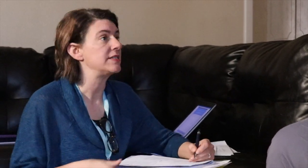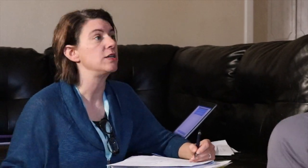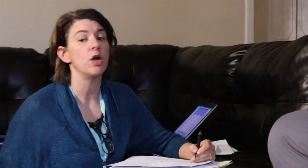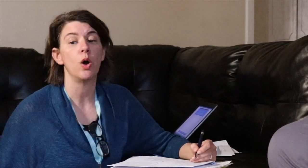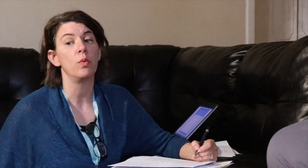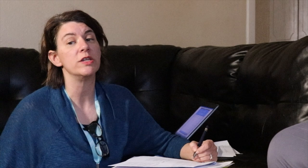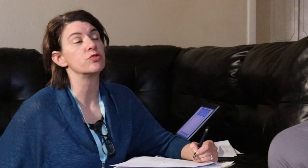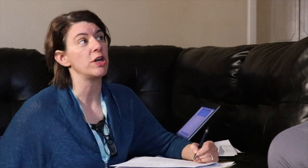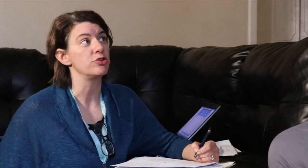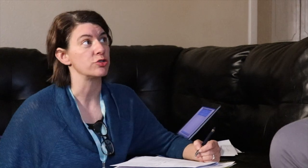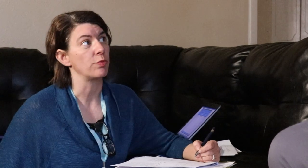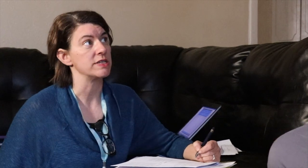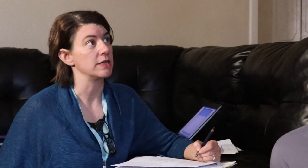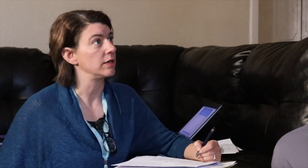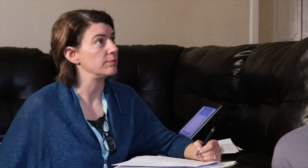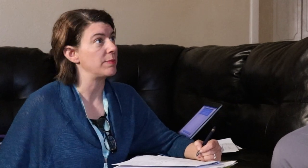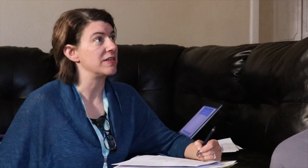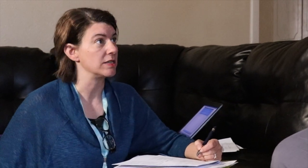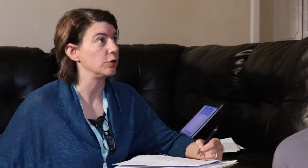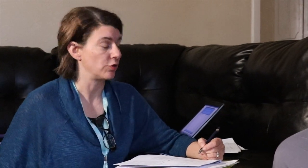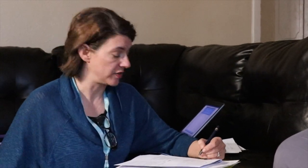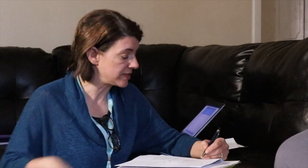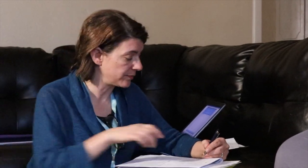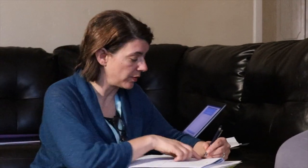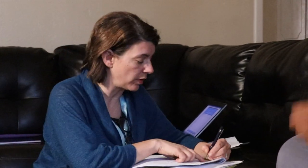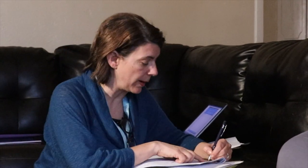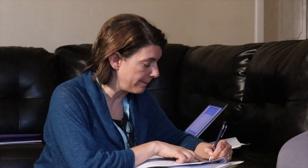Does he know when strangers are present? Yes. So, he's a little nervous? Yes.